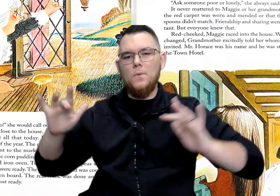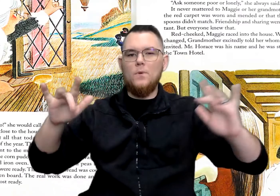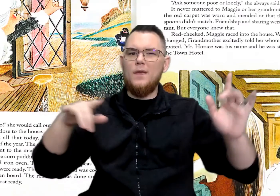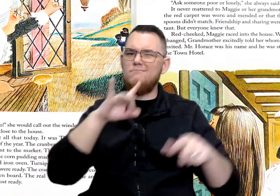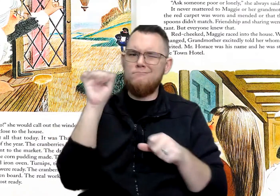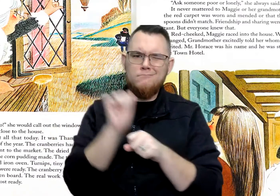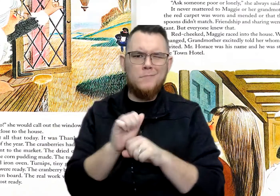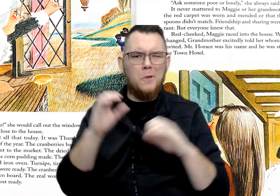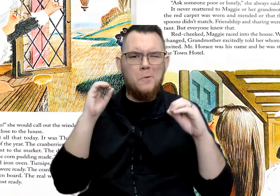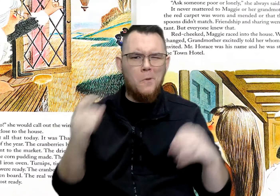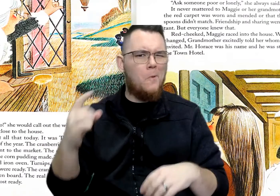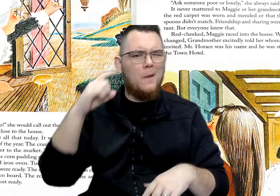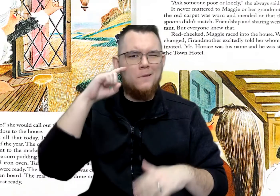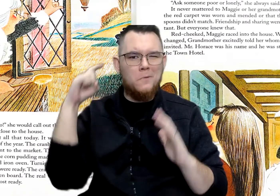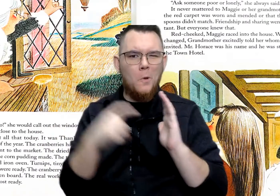spoons didn’t match.